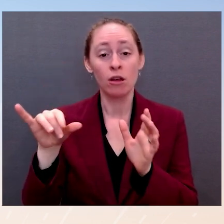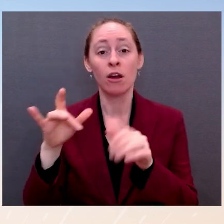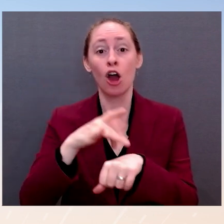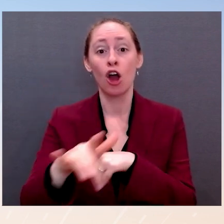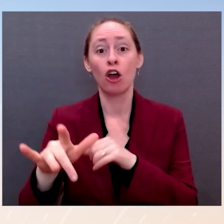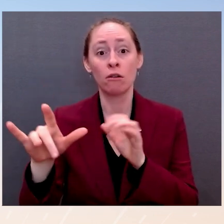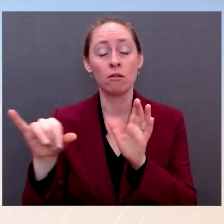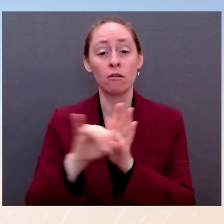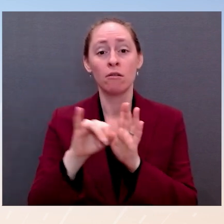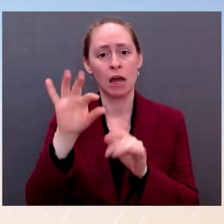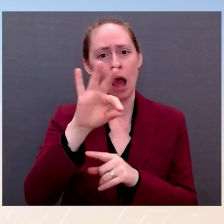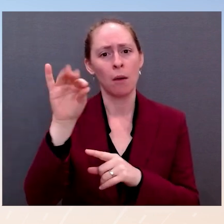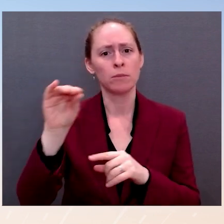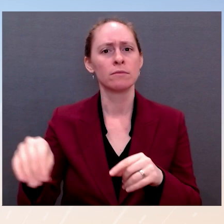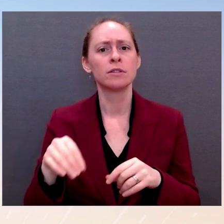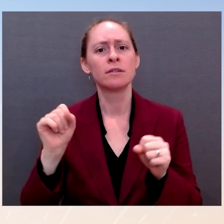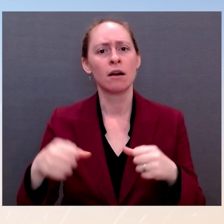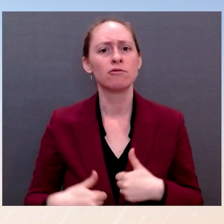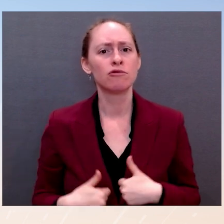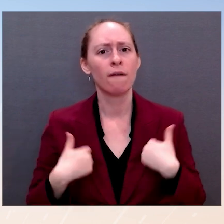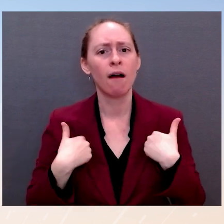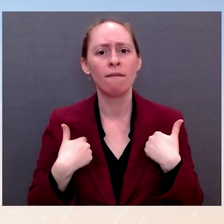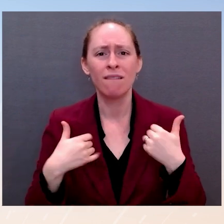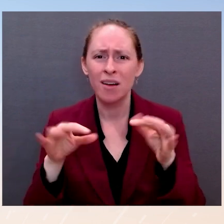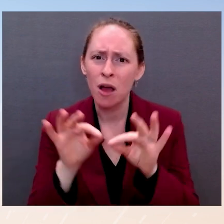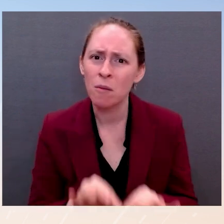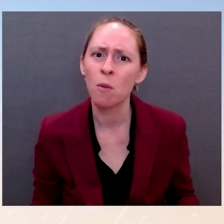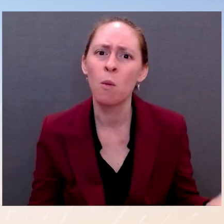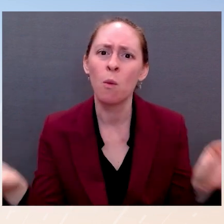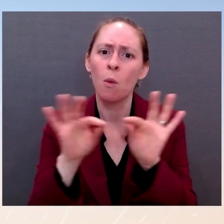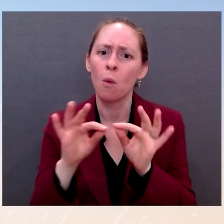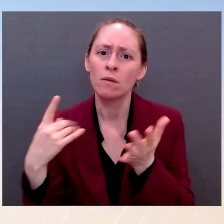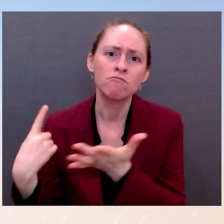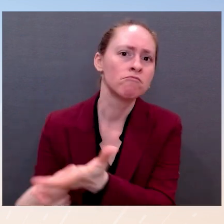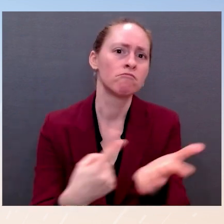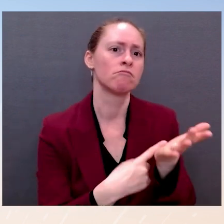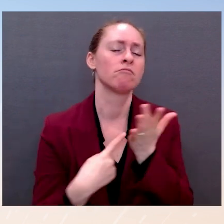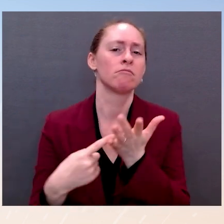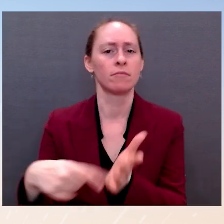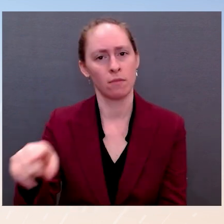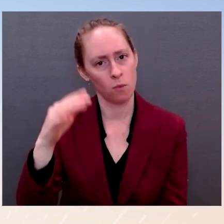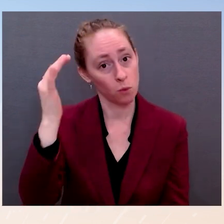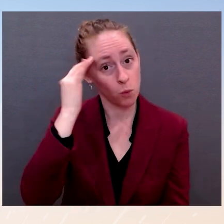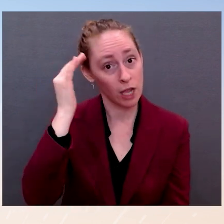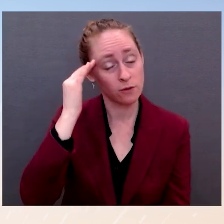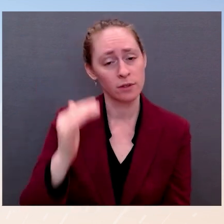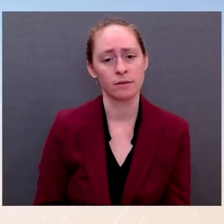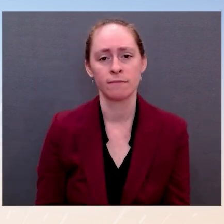on how we as black men discuss health and wellness, and so you know what comes to mind for me